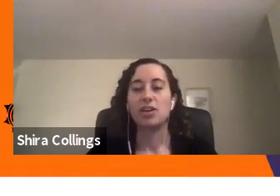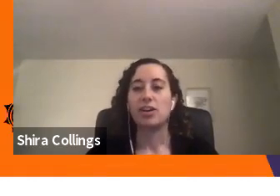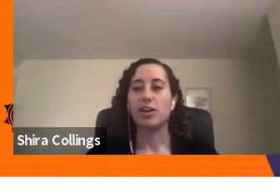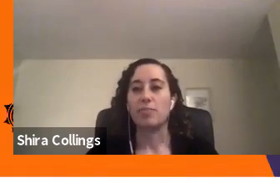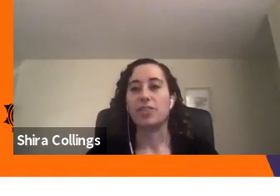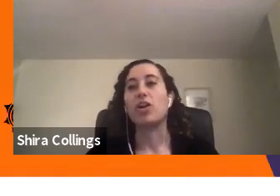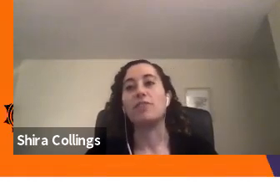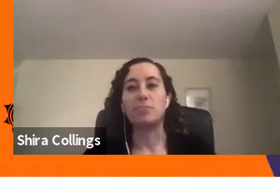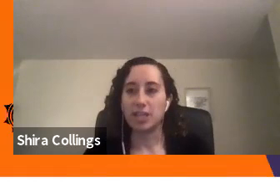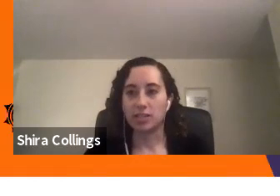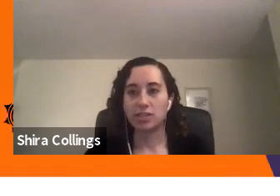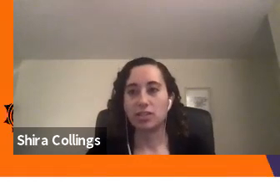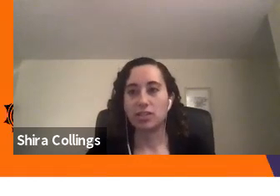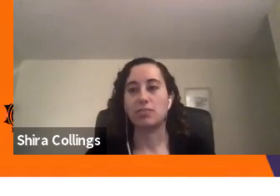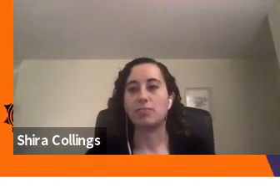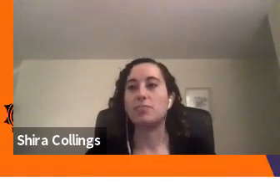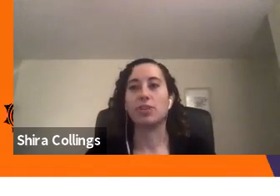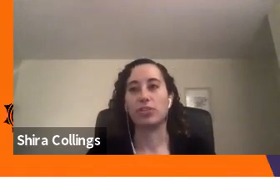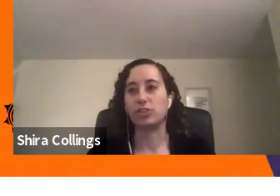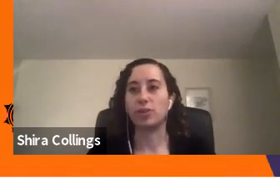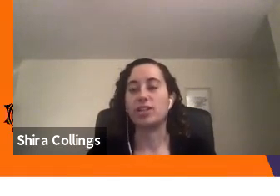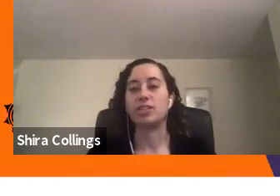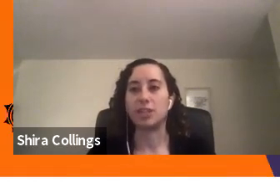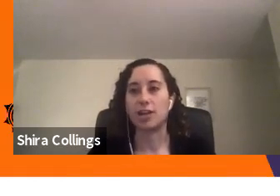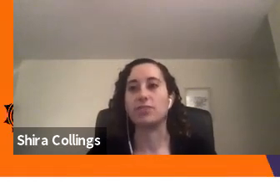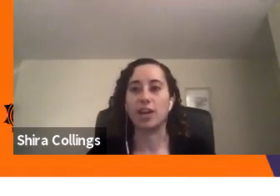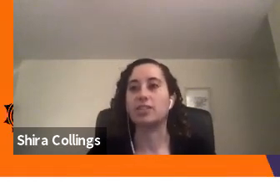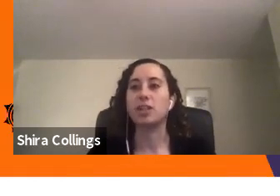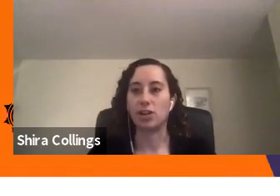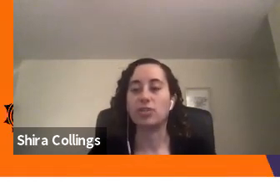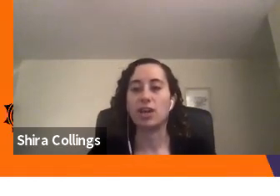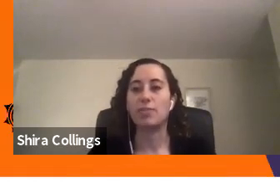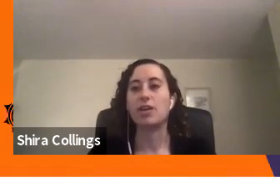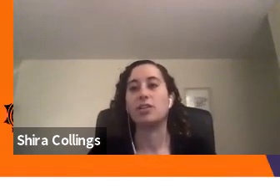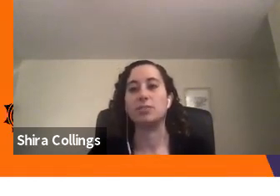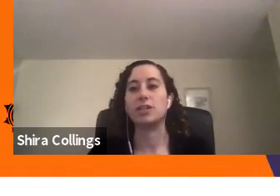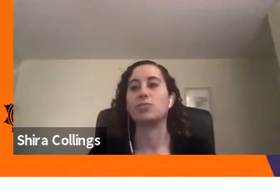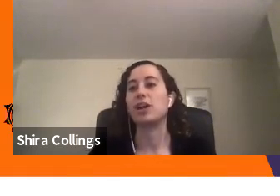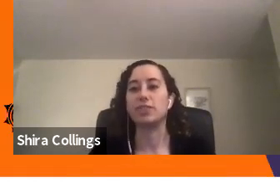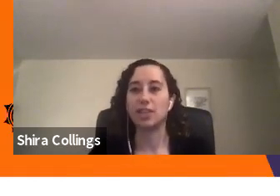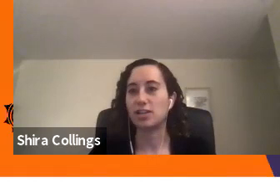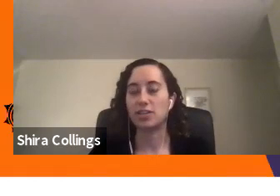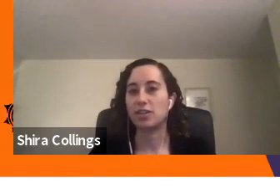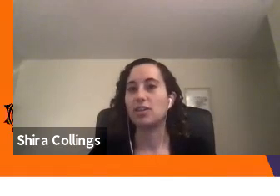sizes, races, genders, cultural backgrounds. They don't discriminate, but they are often missed, and people